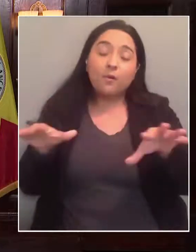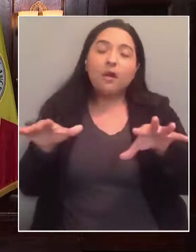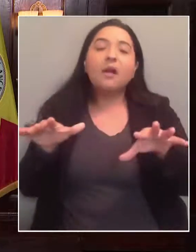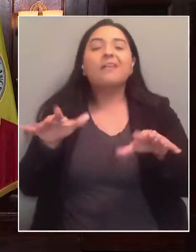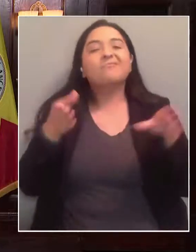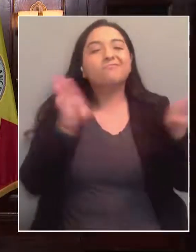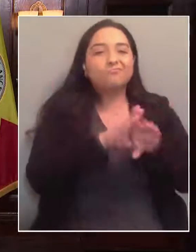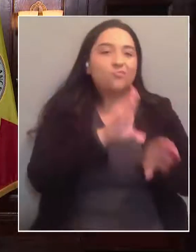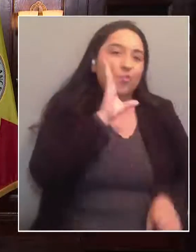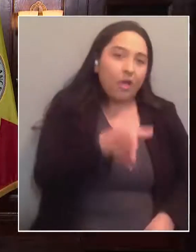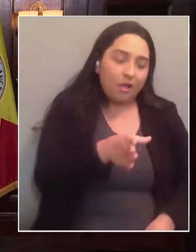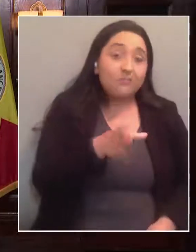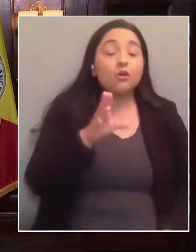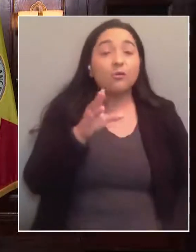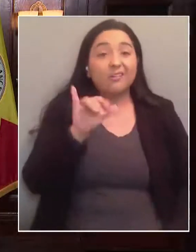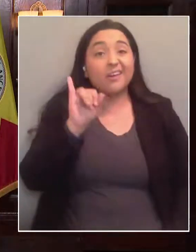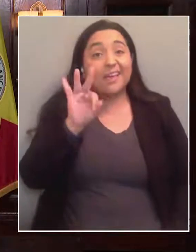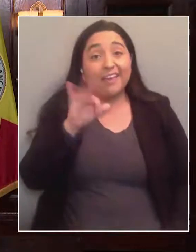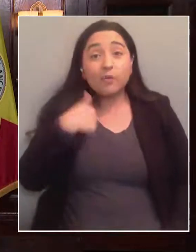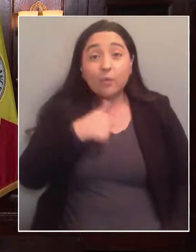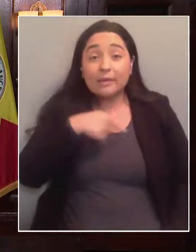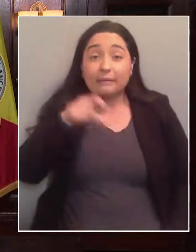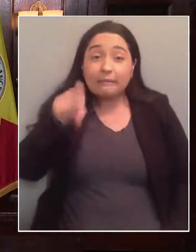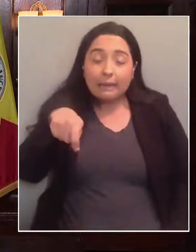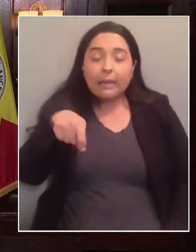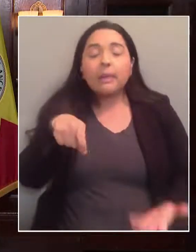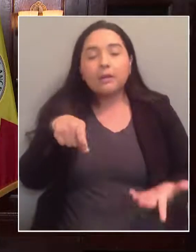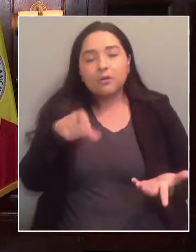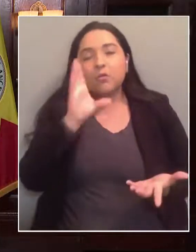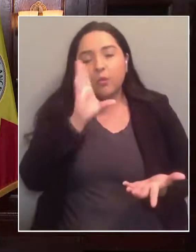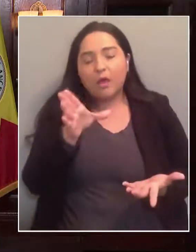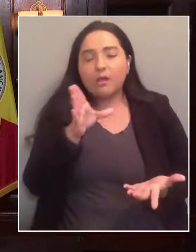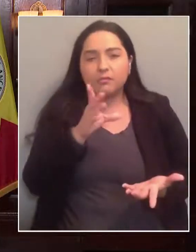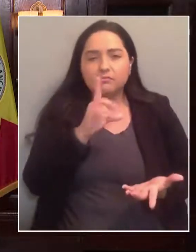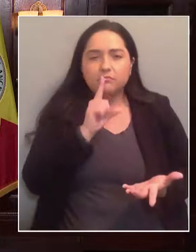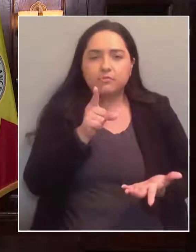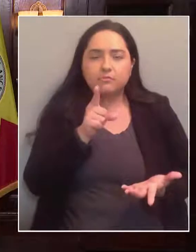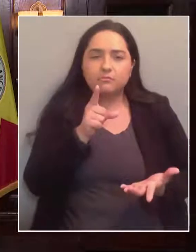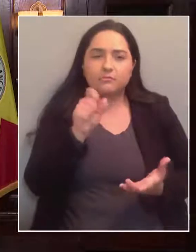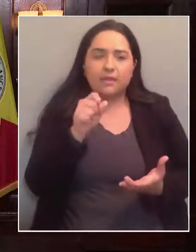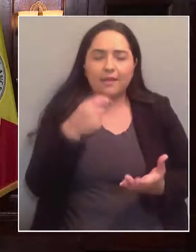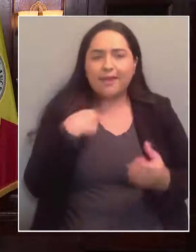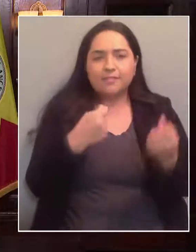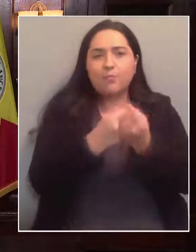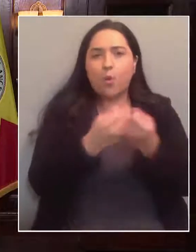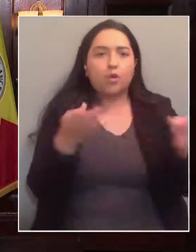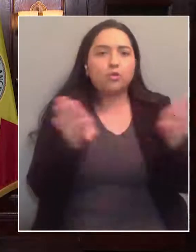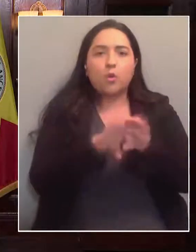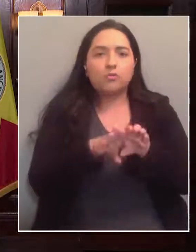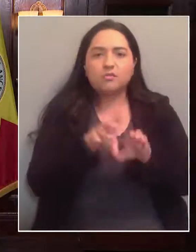LIKE THE U.K. VARIANT. IF NECESSARY, I DO SUPPORT THOSE MEASURES. BUT WE DON'T HAVE A LOT OF